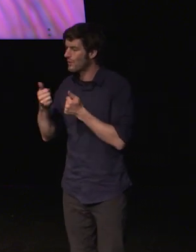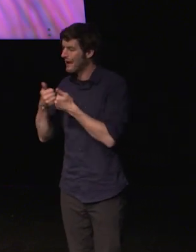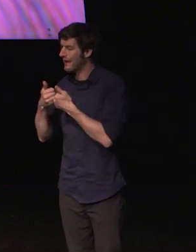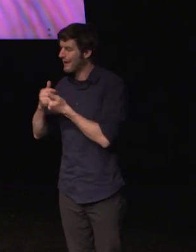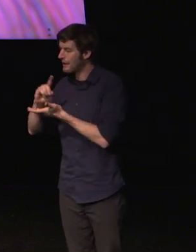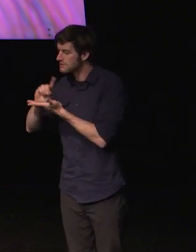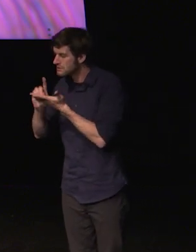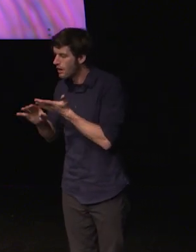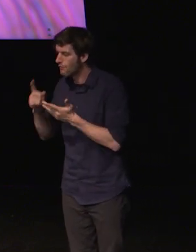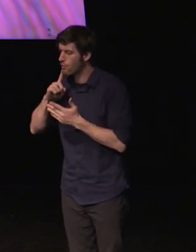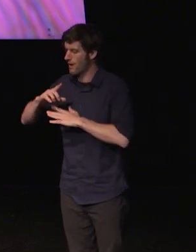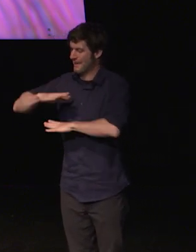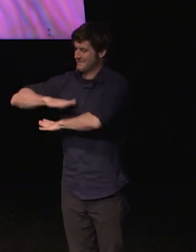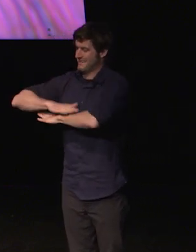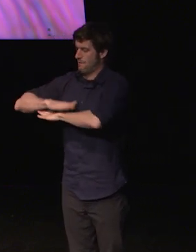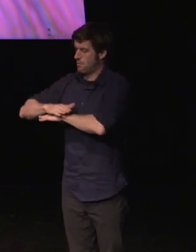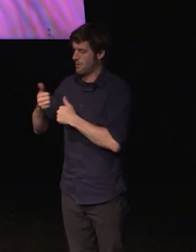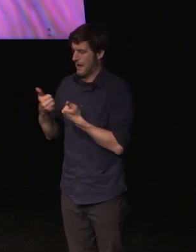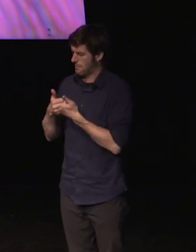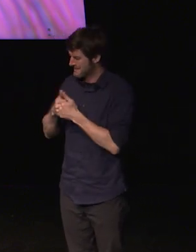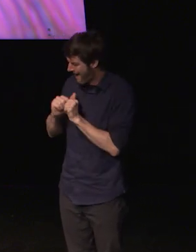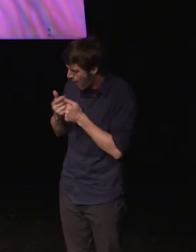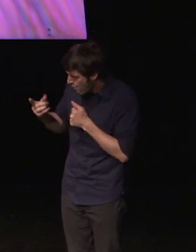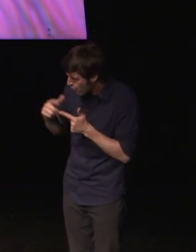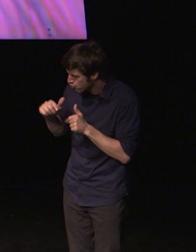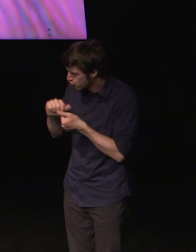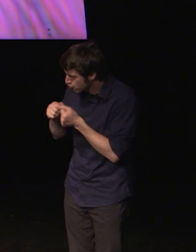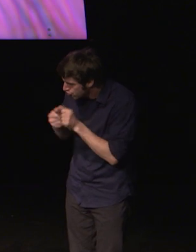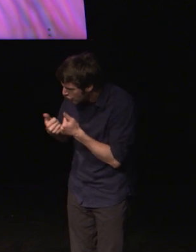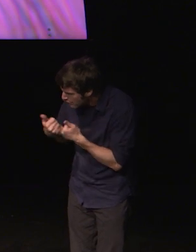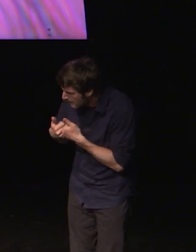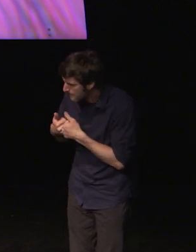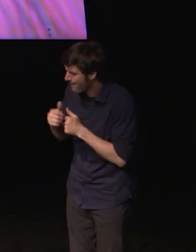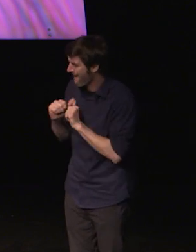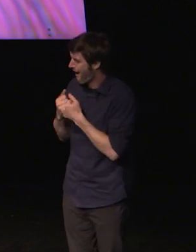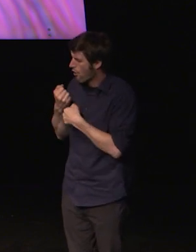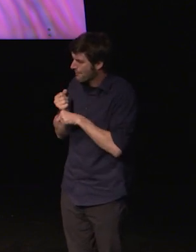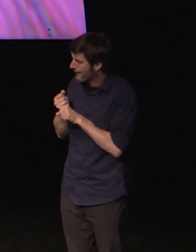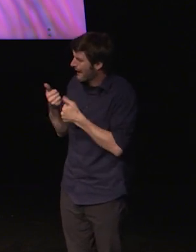So we talk a lot about accessibility there, and how we can make games more inclusive for other people.